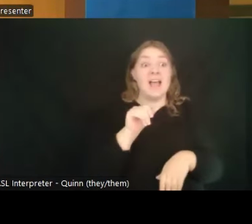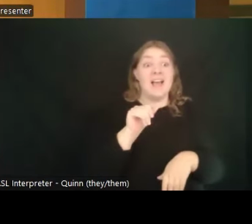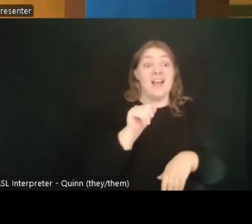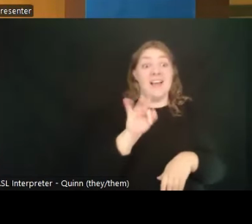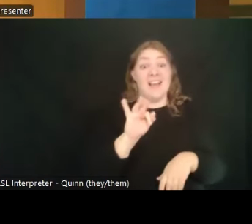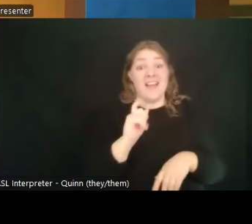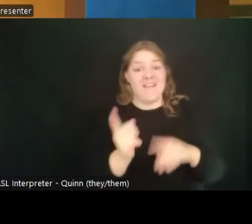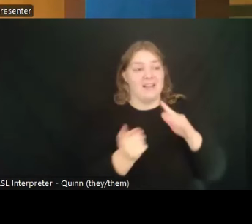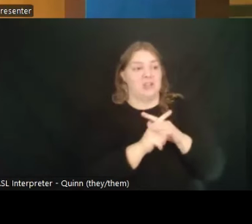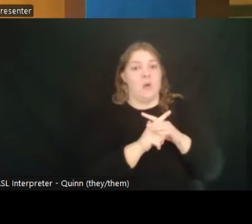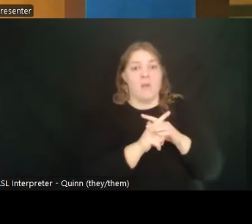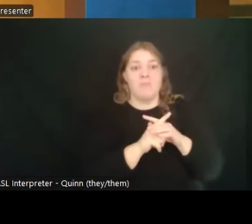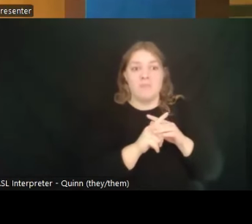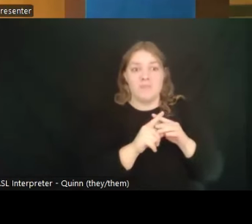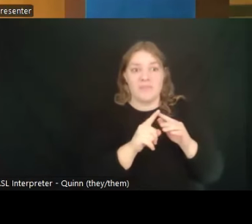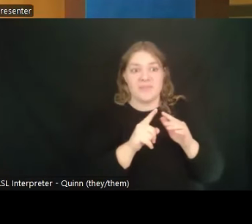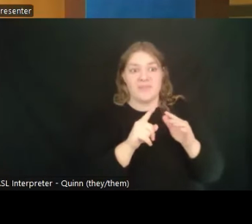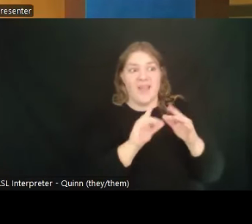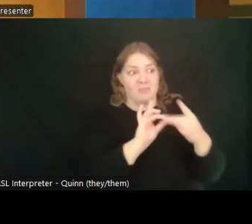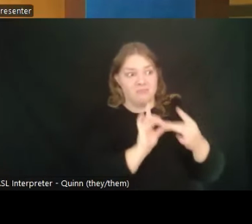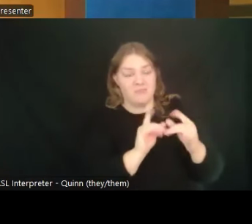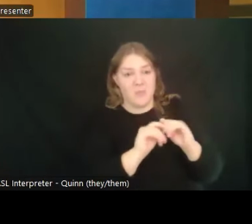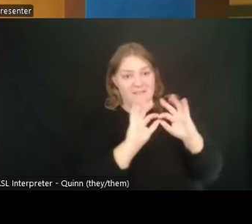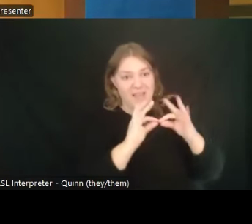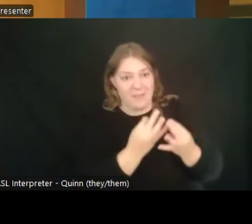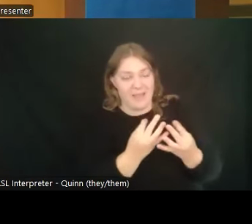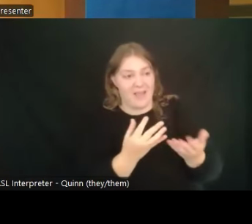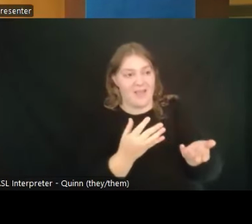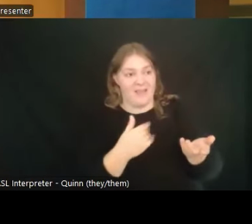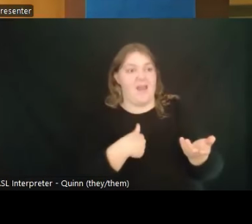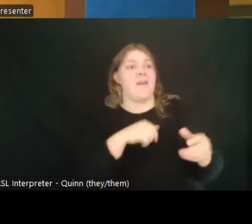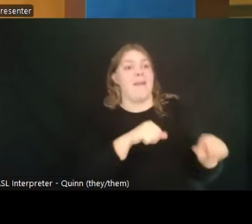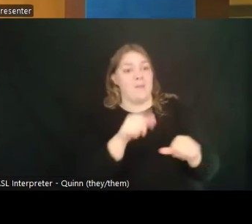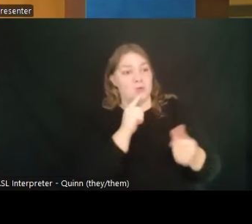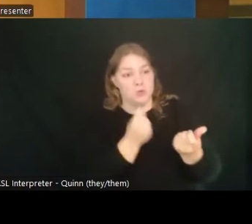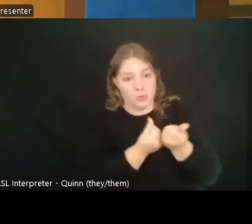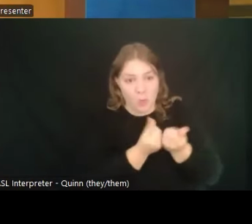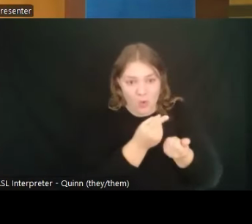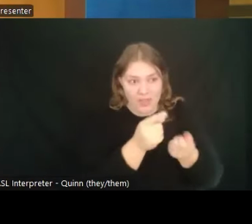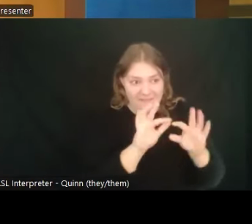mindful of time if I show up and I'm and I'm able to support the families that I'm working